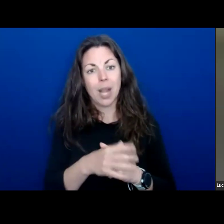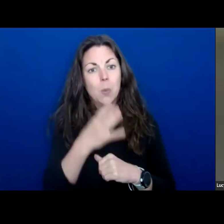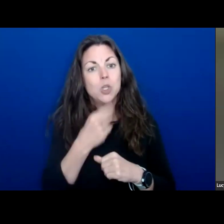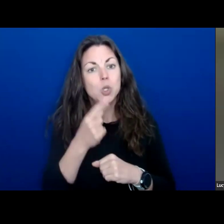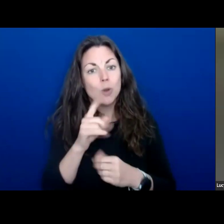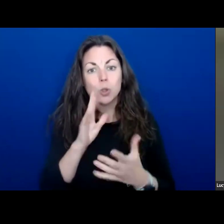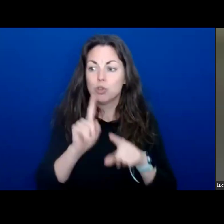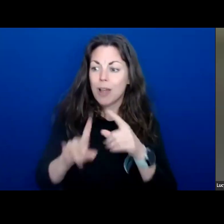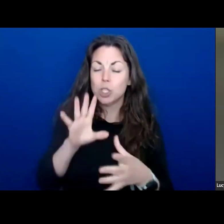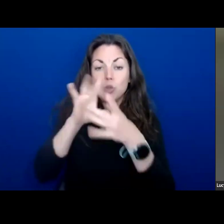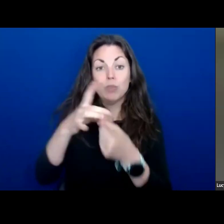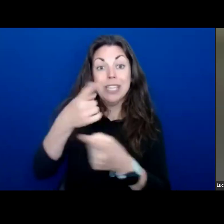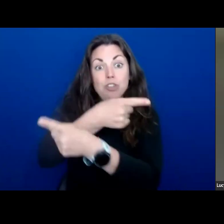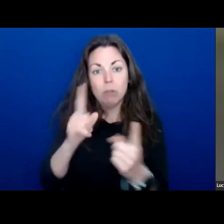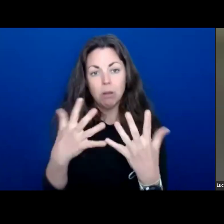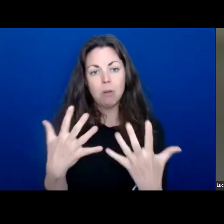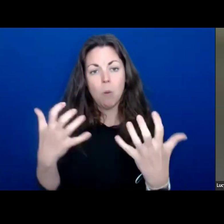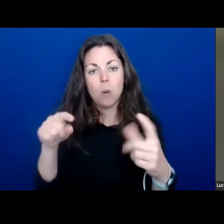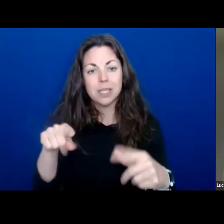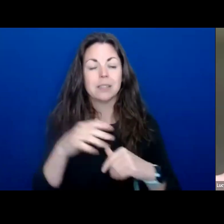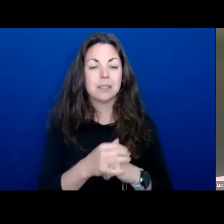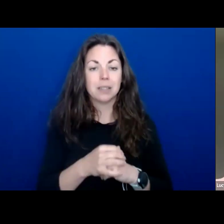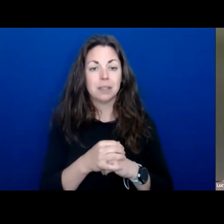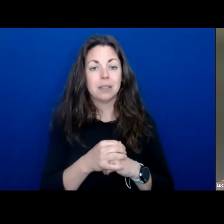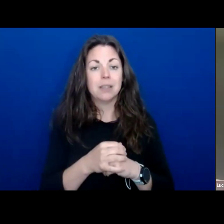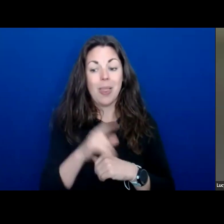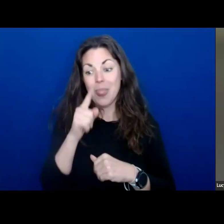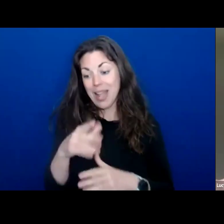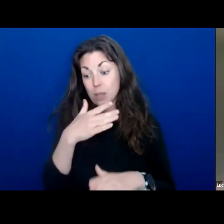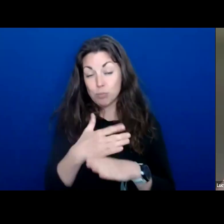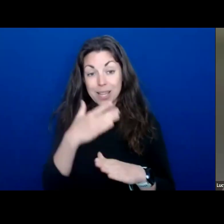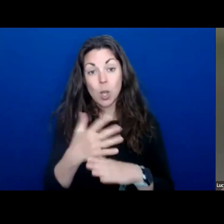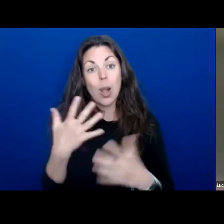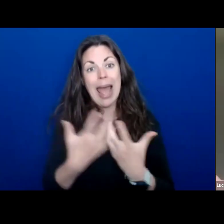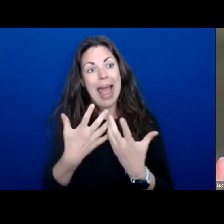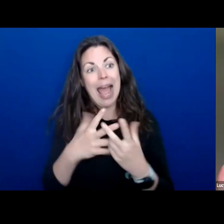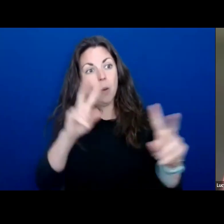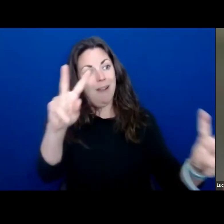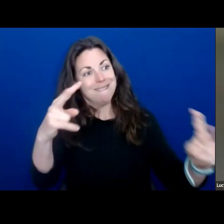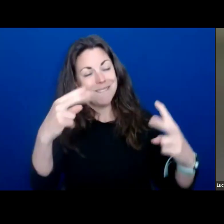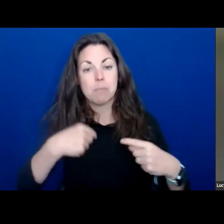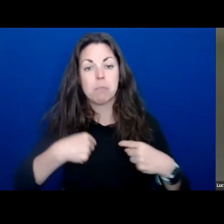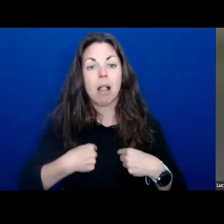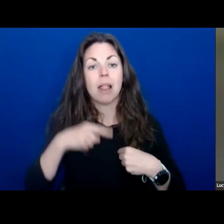So that's the sort of practical side of, I guess, building a community is getting those, using the networks and the avenues available to you to